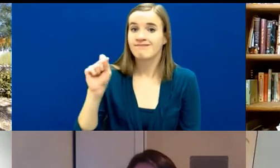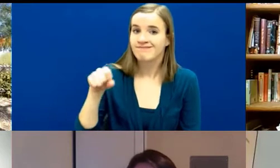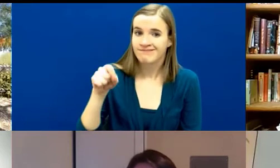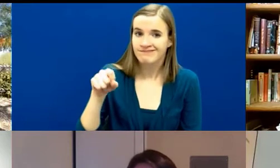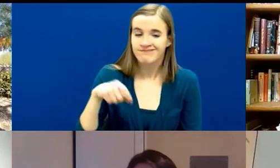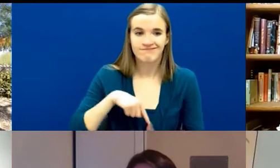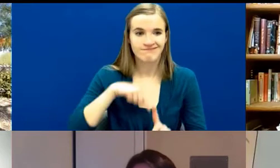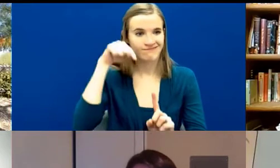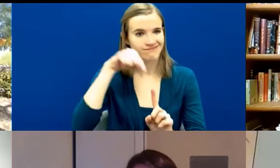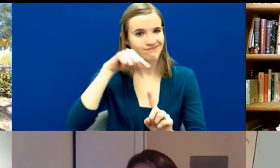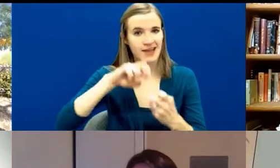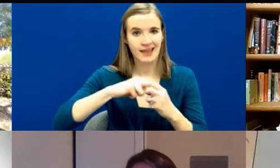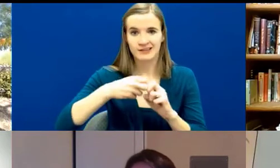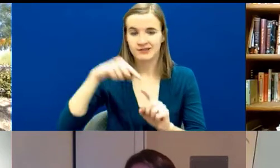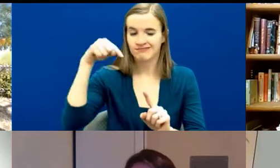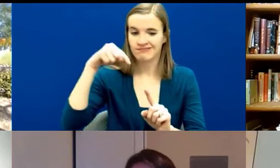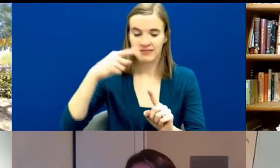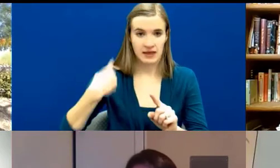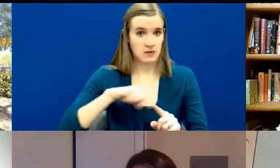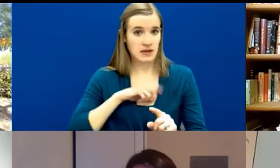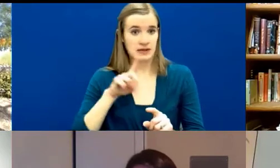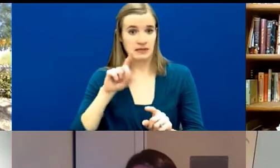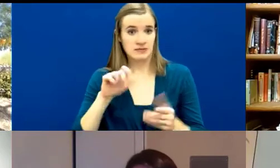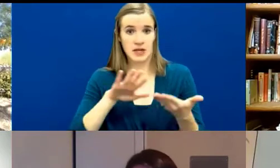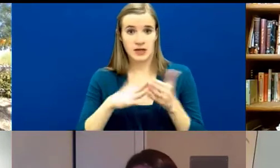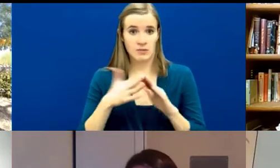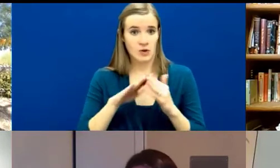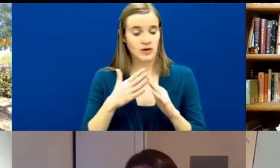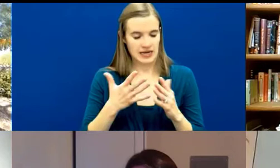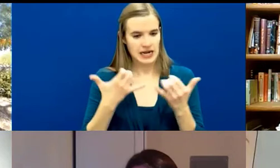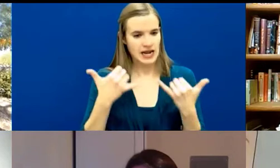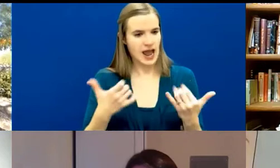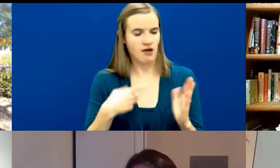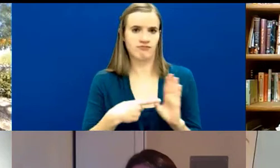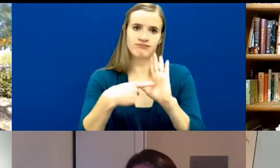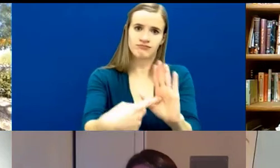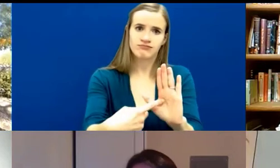community as a whole is, is bringing to light. The fact that there is so very